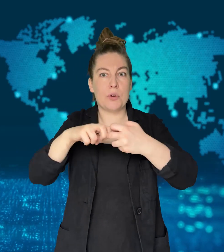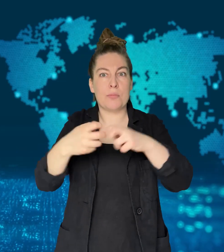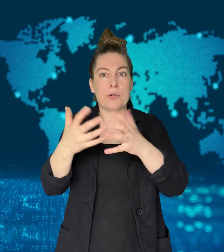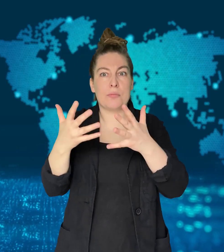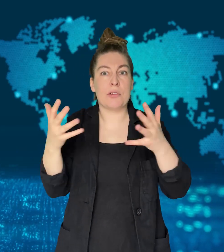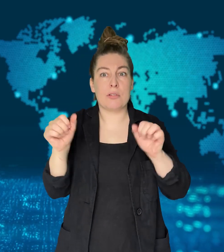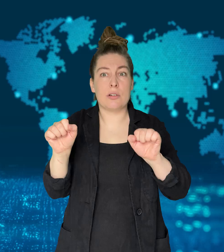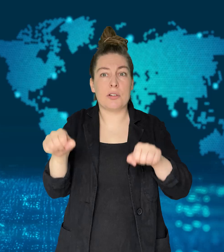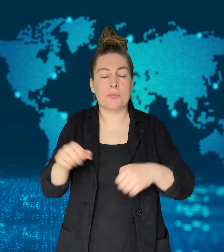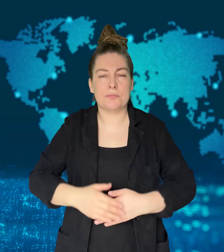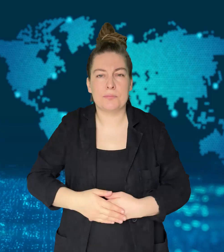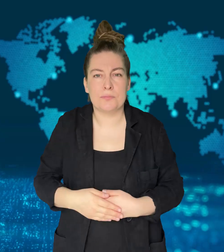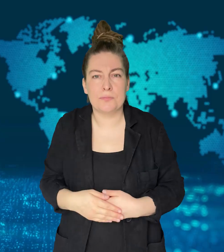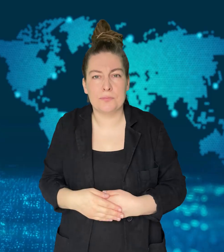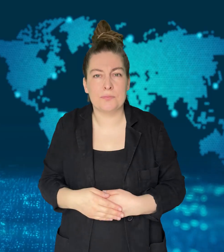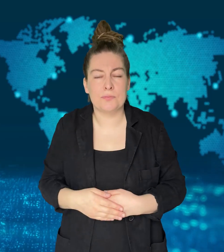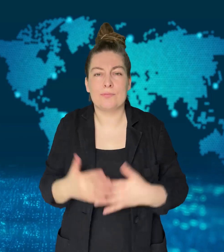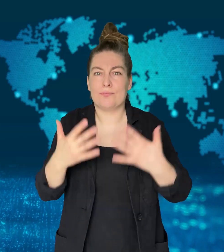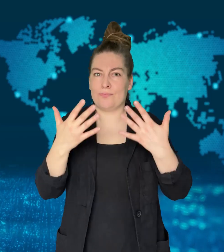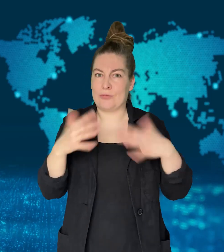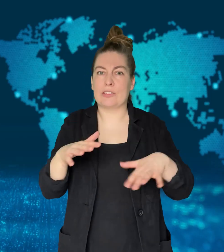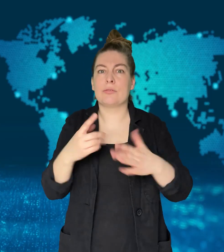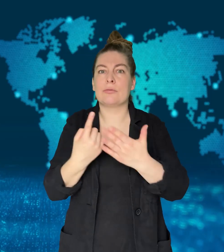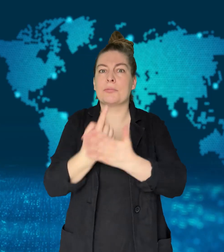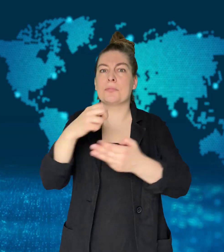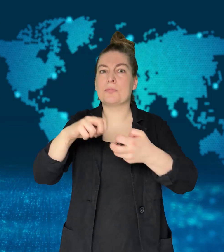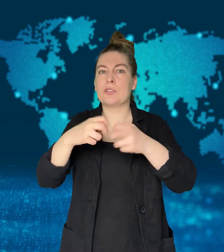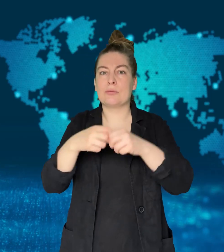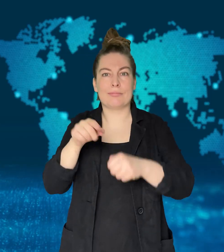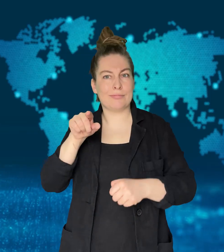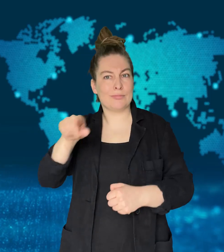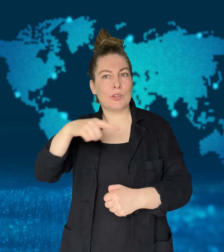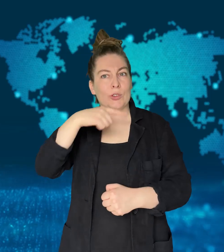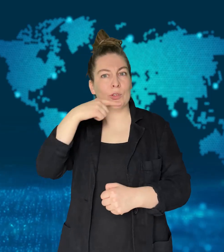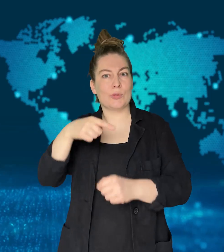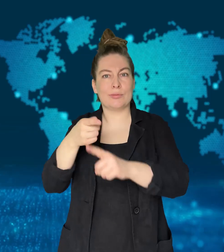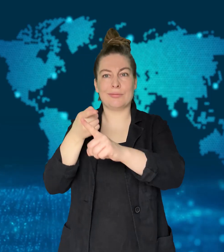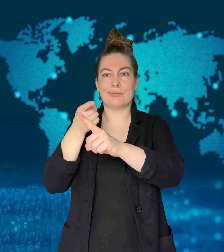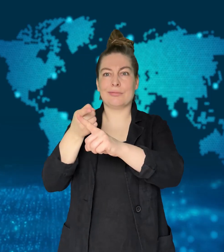close while "inspecting" the other satellites.